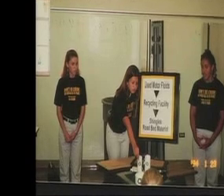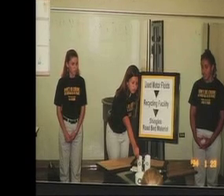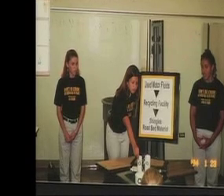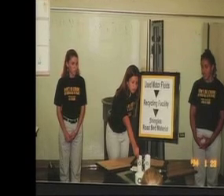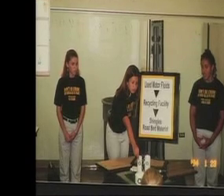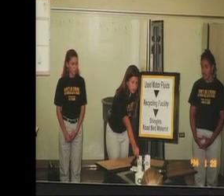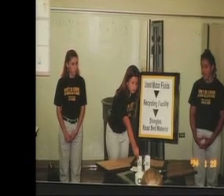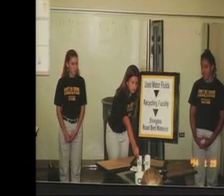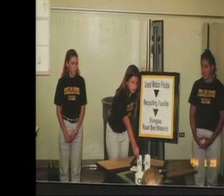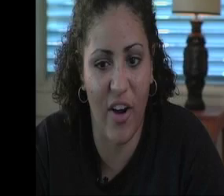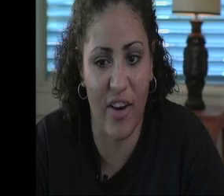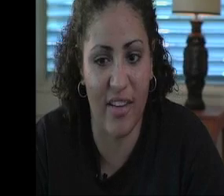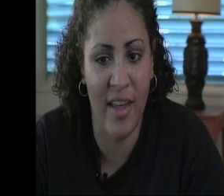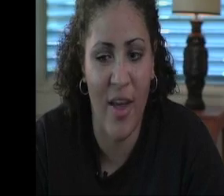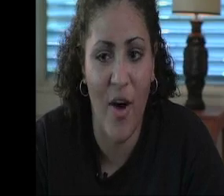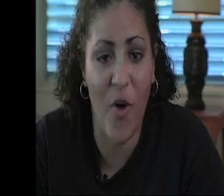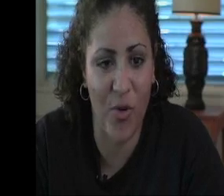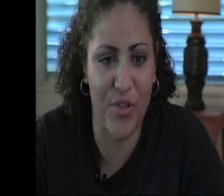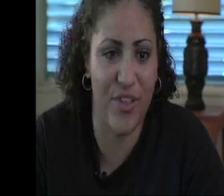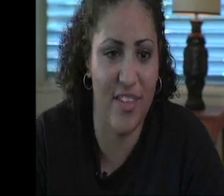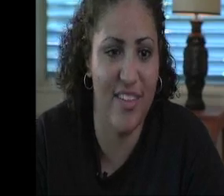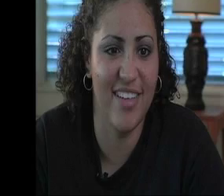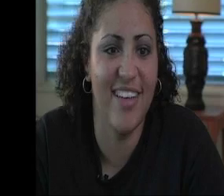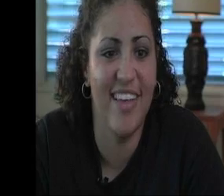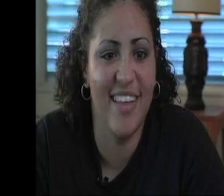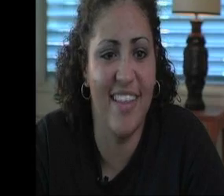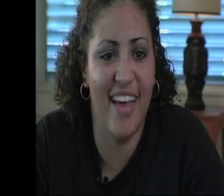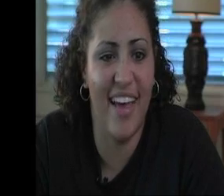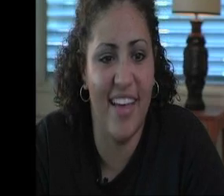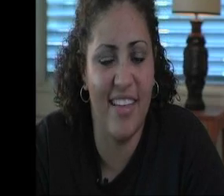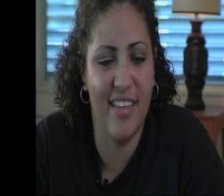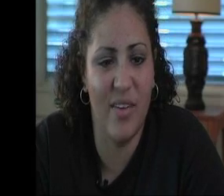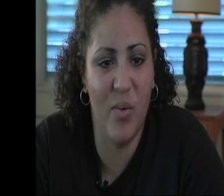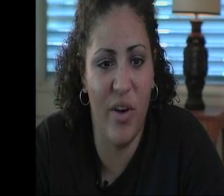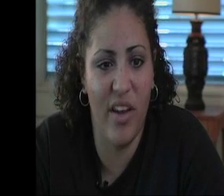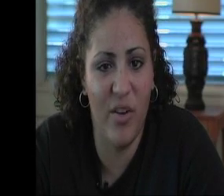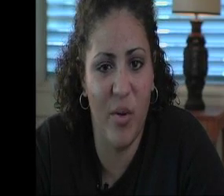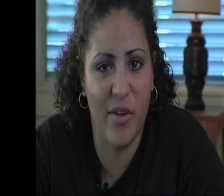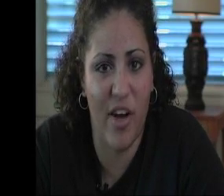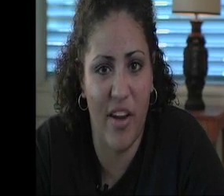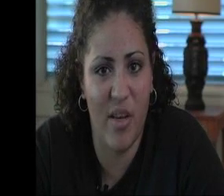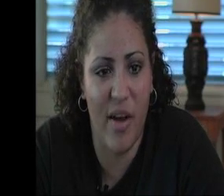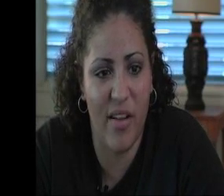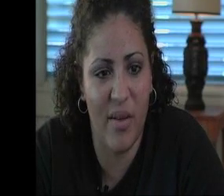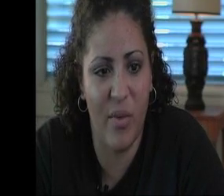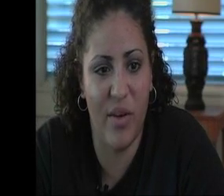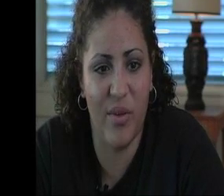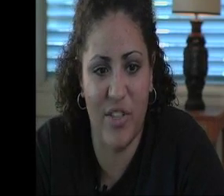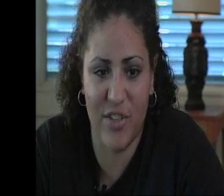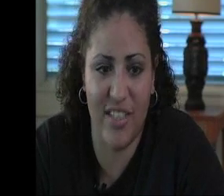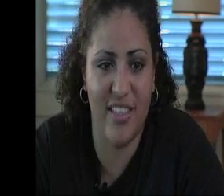who are older that we knew what we were talking about and that we had researched this